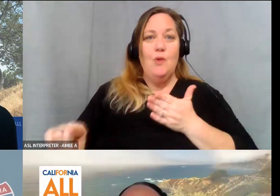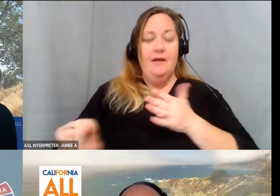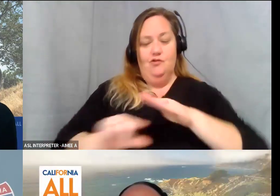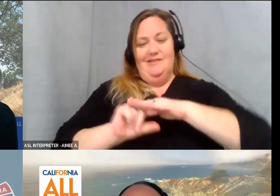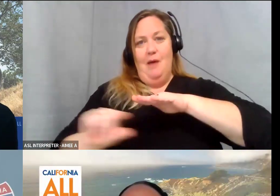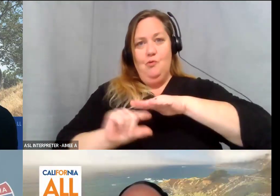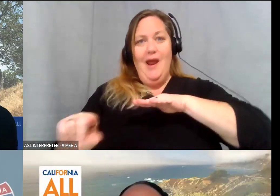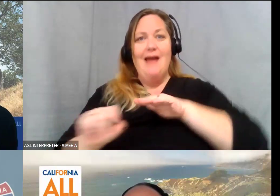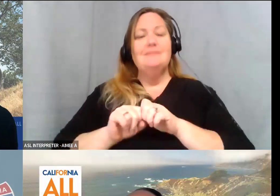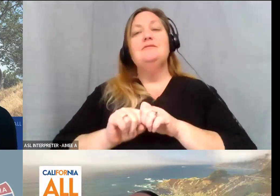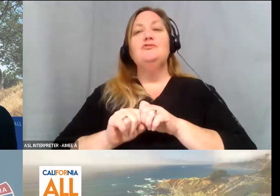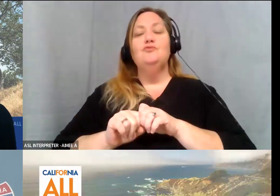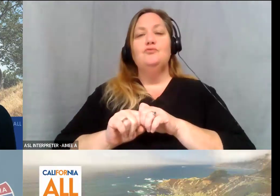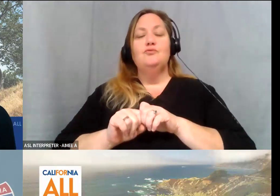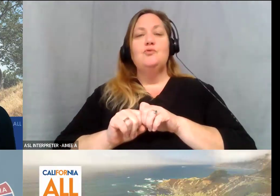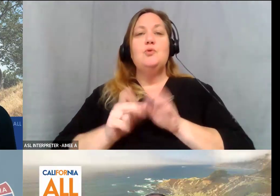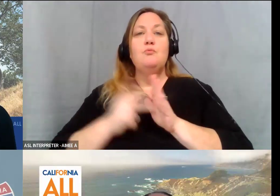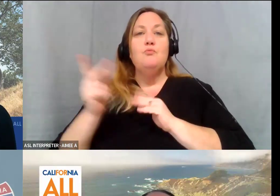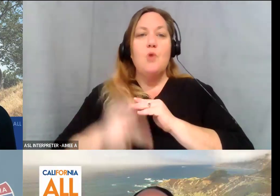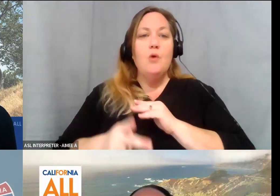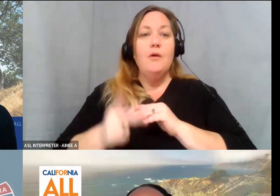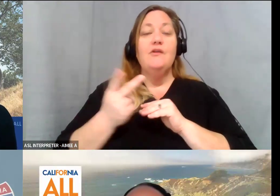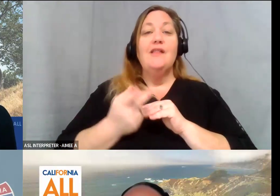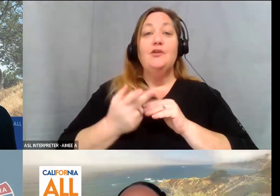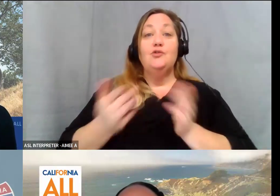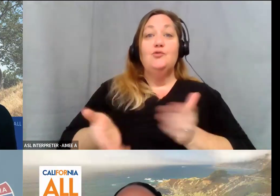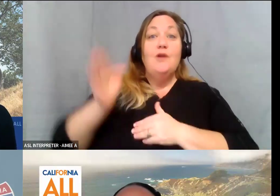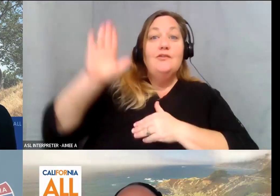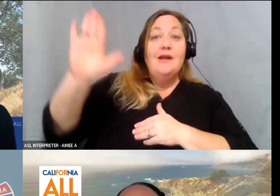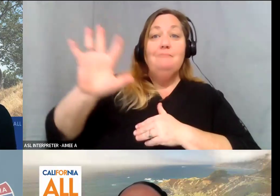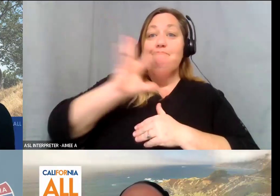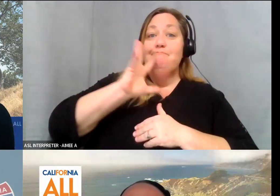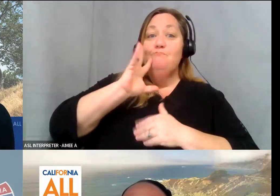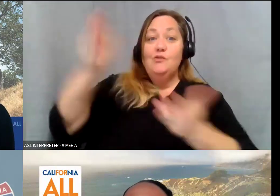you'd like to raise your hand and speak you're more than welcome to start that process,